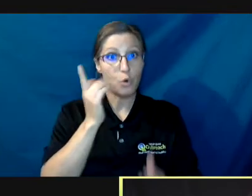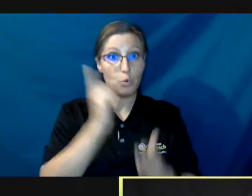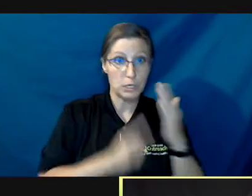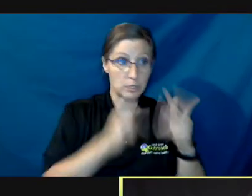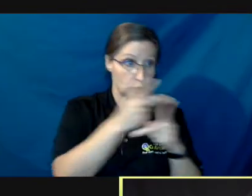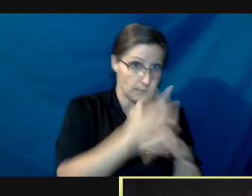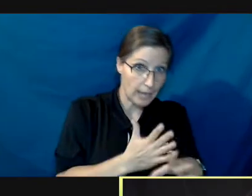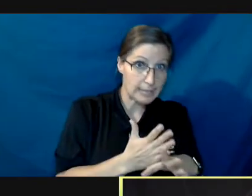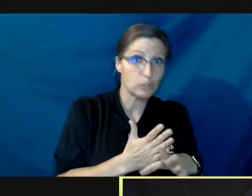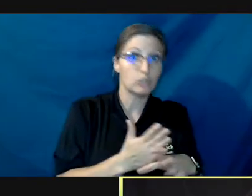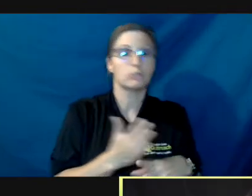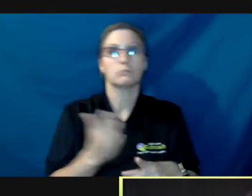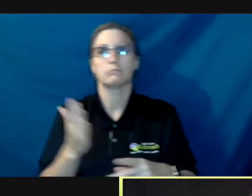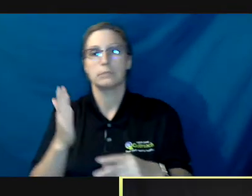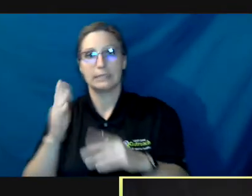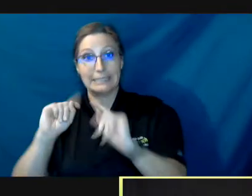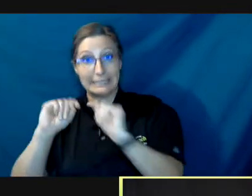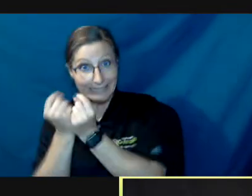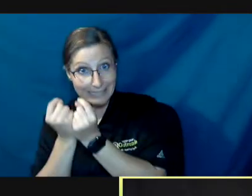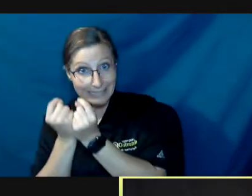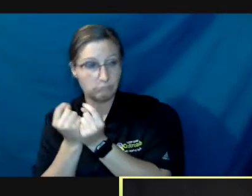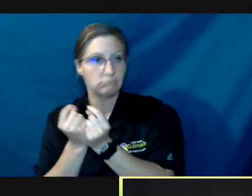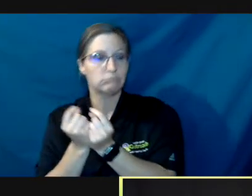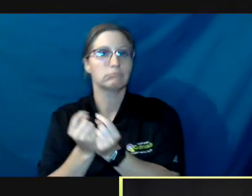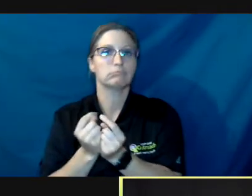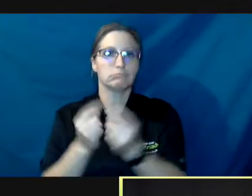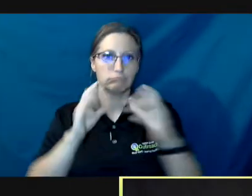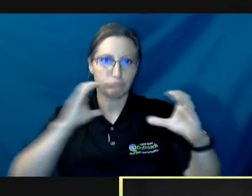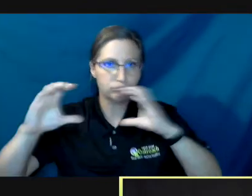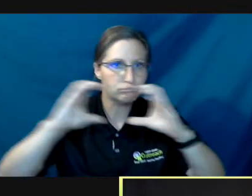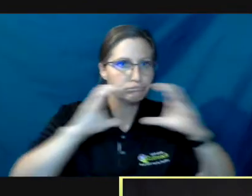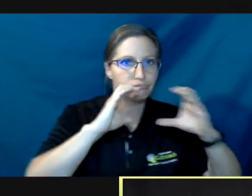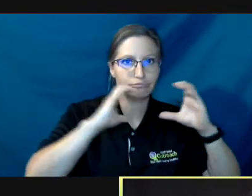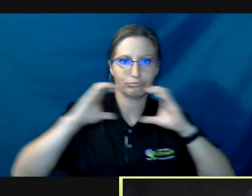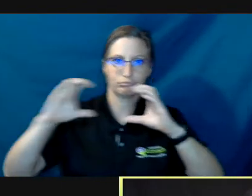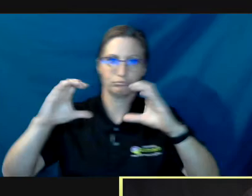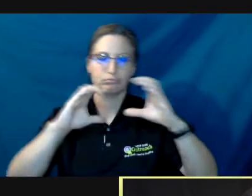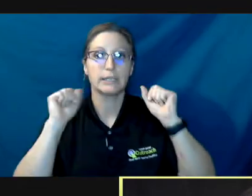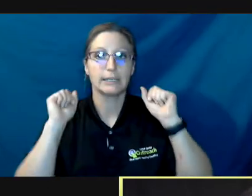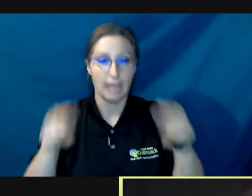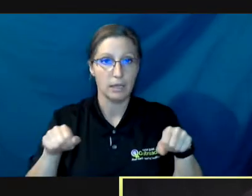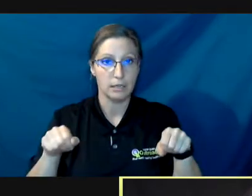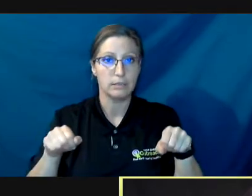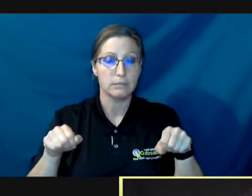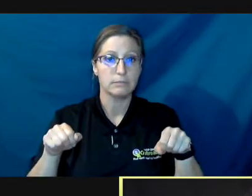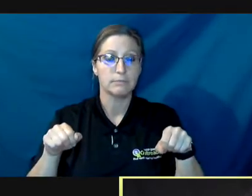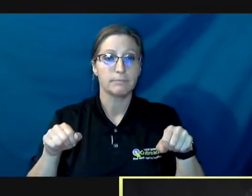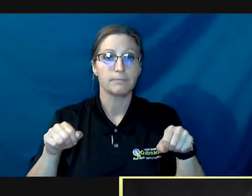This document can help support and defend this discussion.